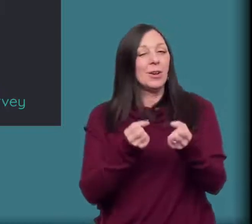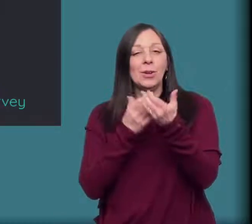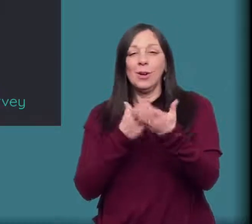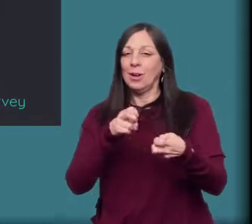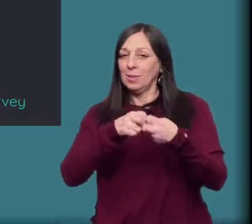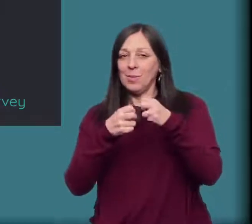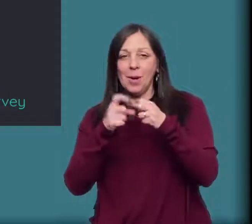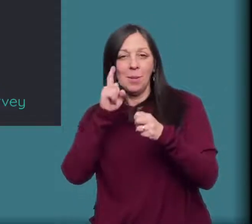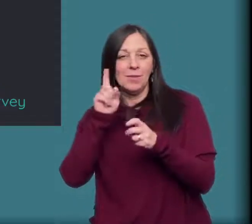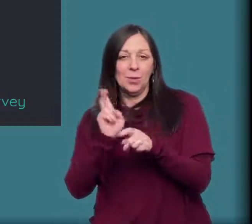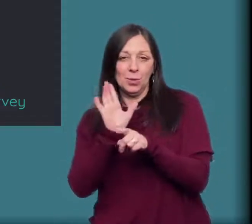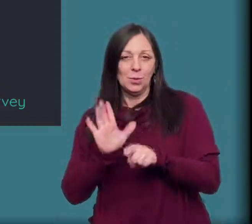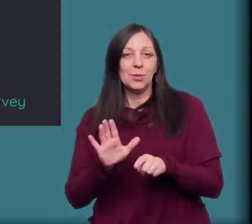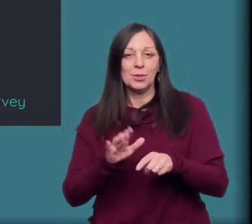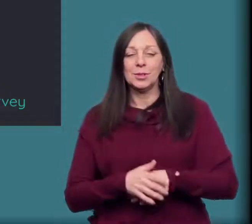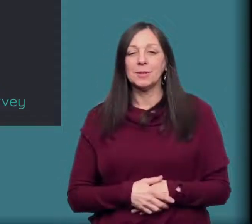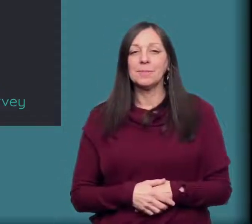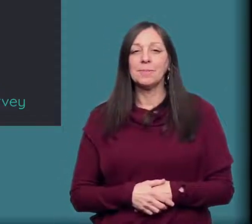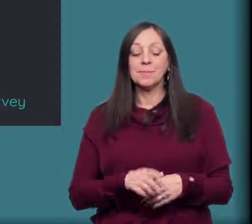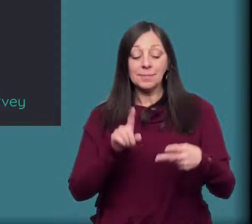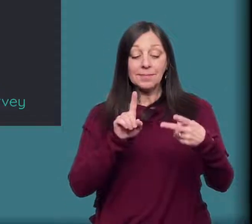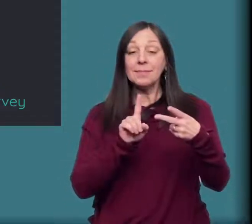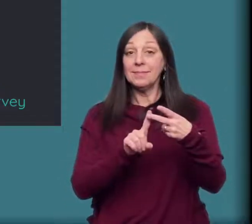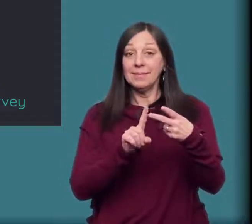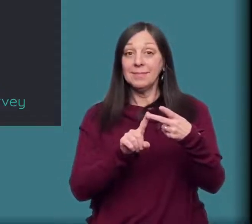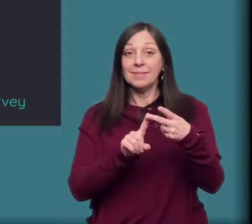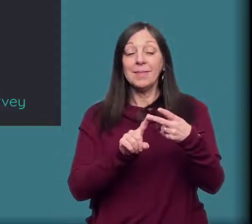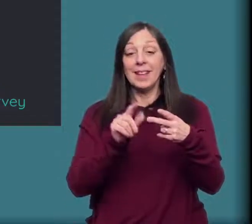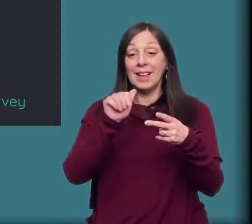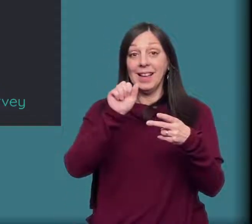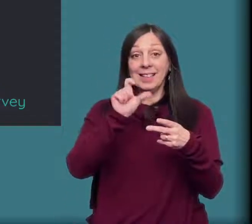However, despite their high self rated English fluency, they were intrigued and appreciative